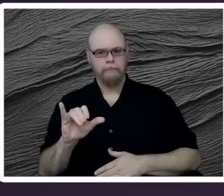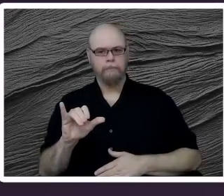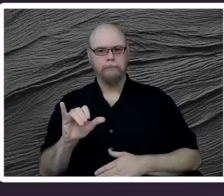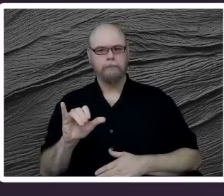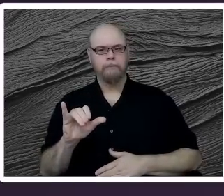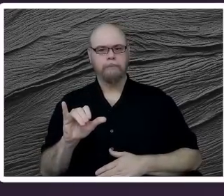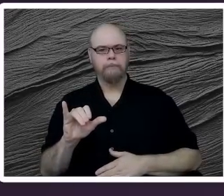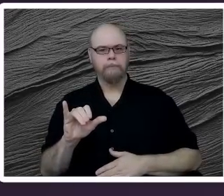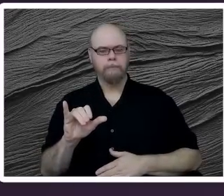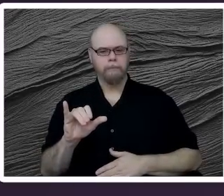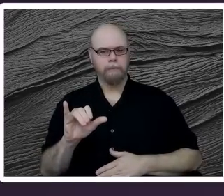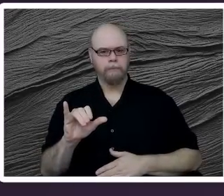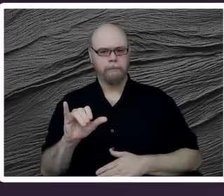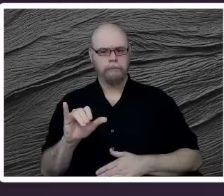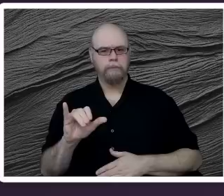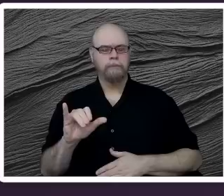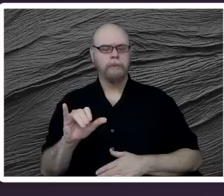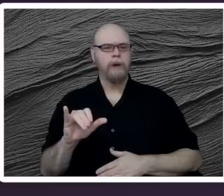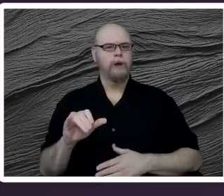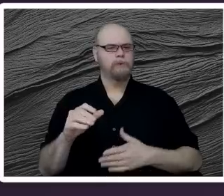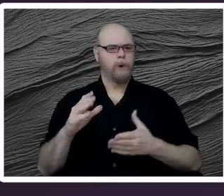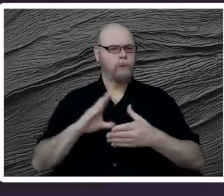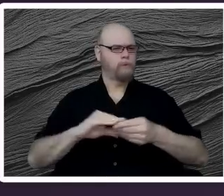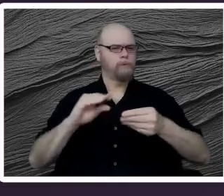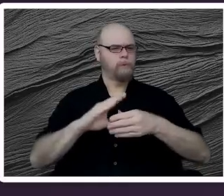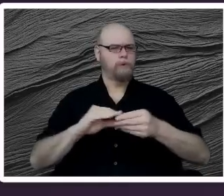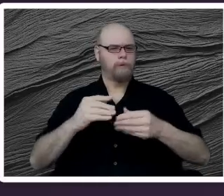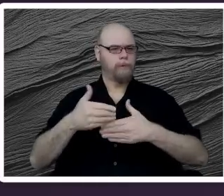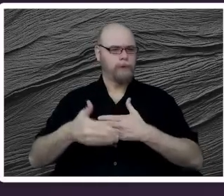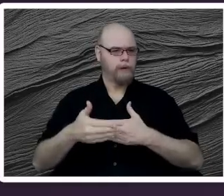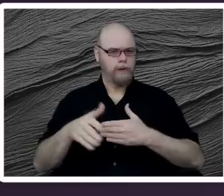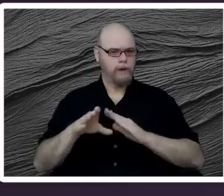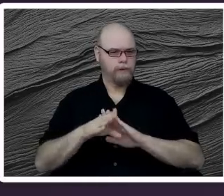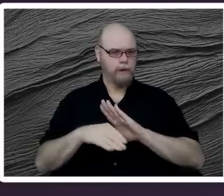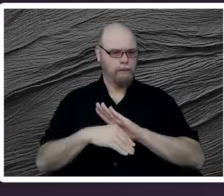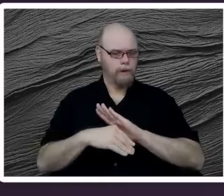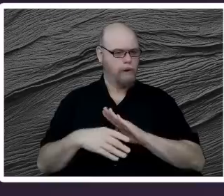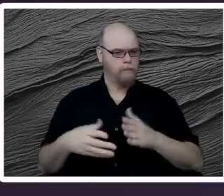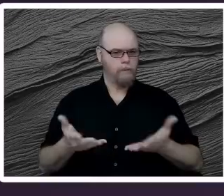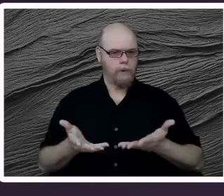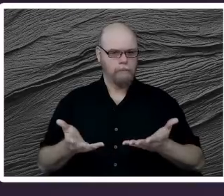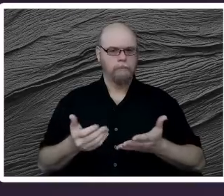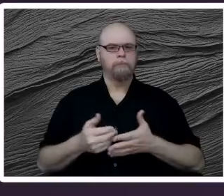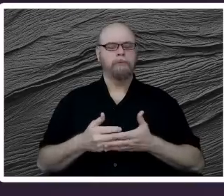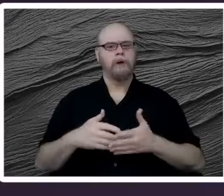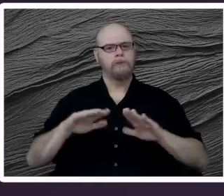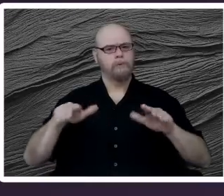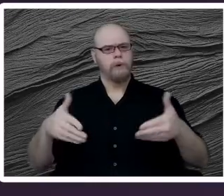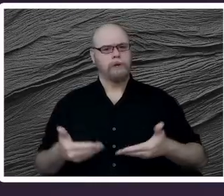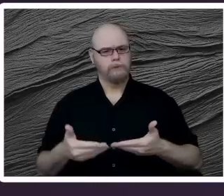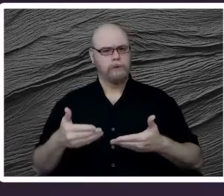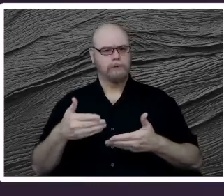next 30 minutes. We're going to be introducing the free poster exhibitions and our resources.